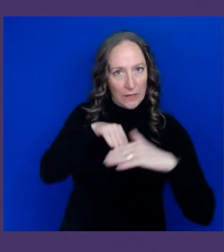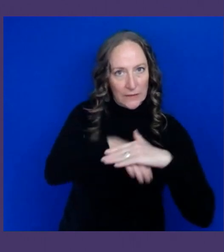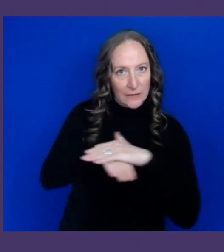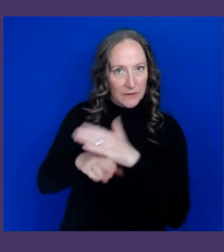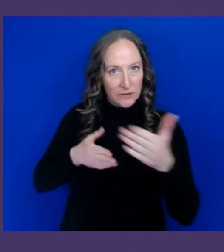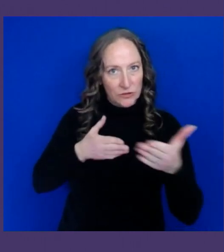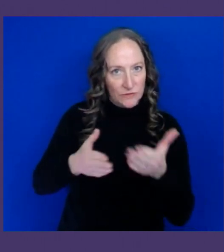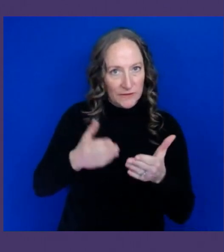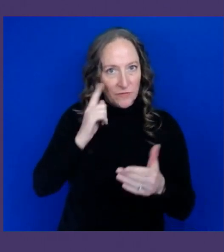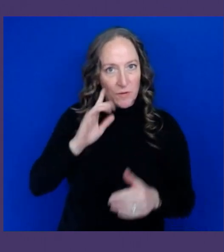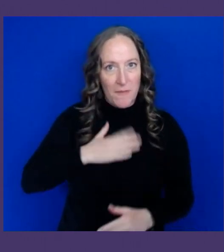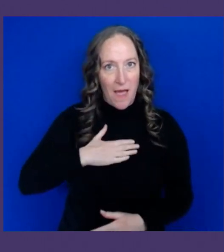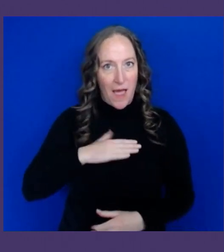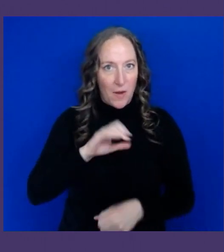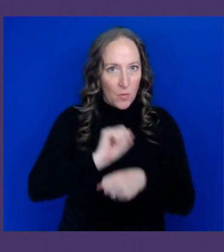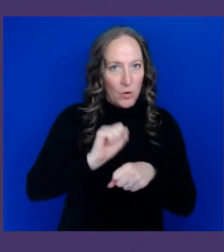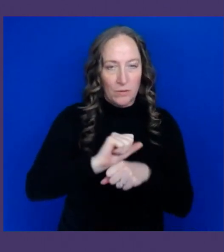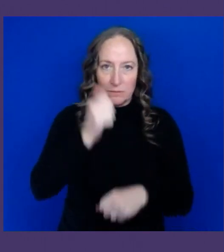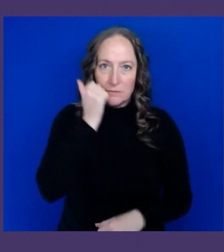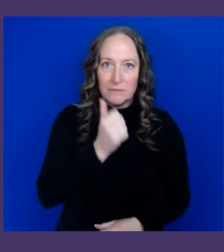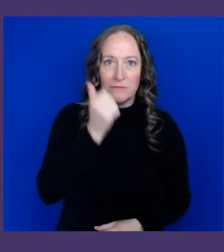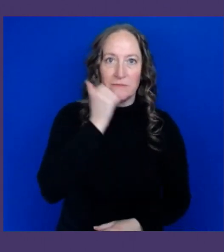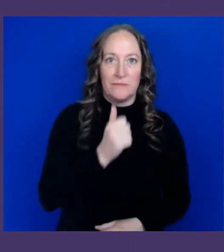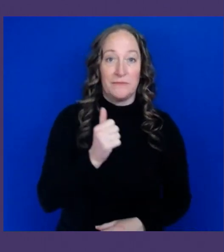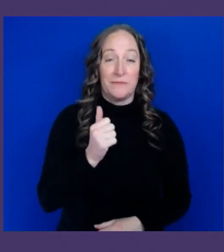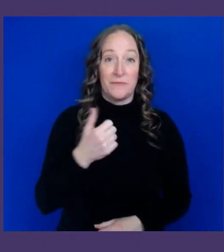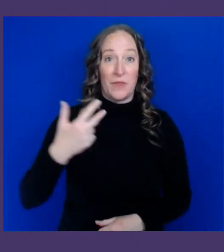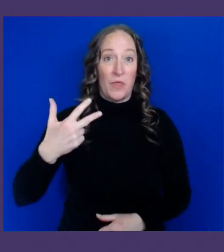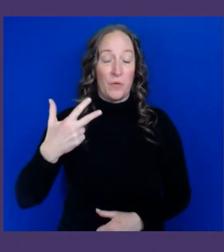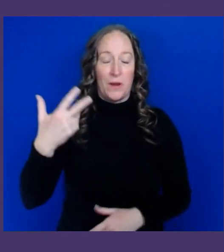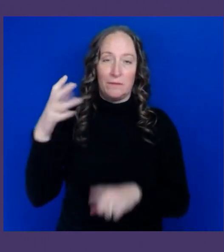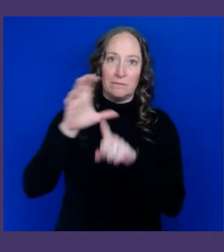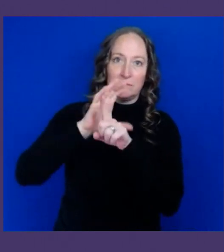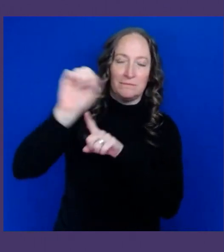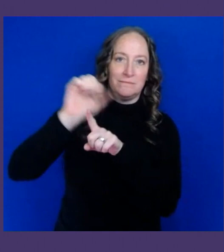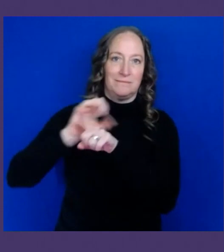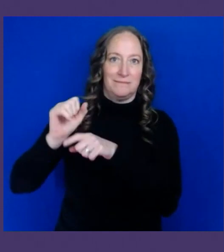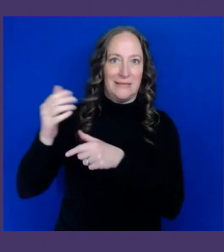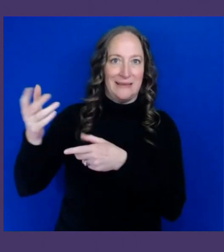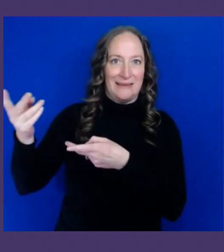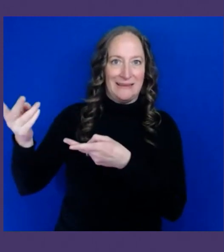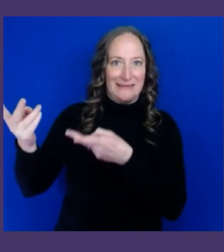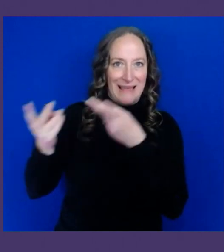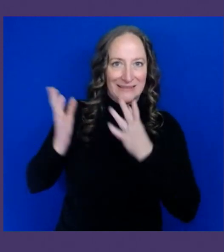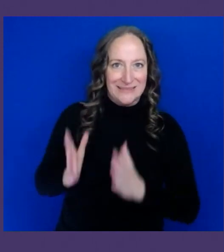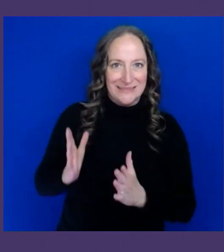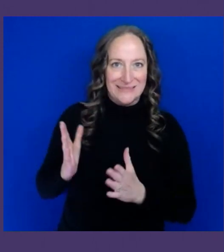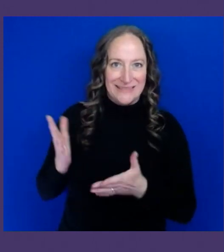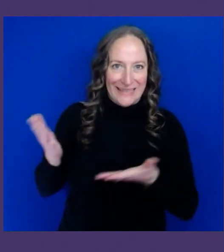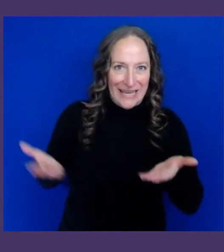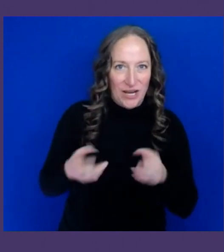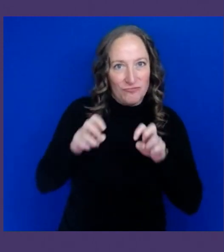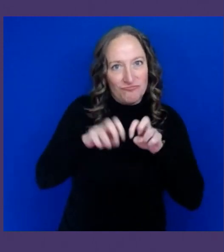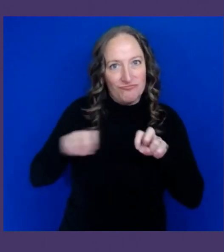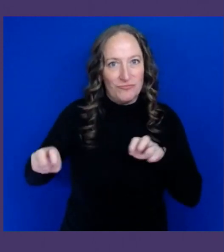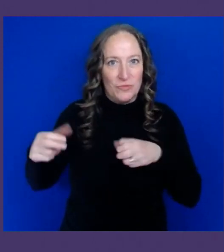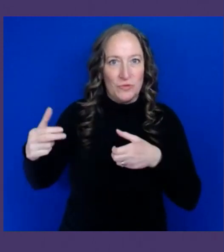I am joined by three incredible guests here to speak about disability and accessibility policy.